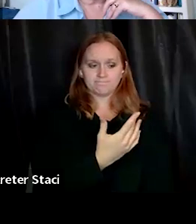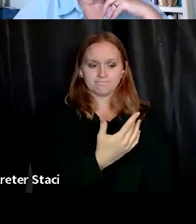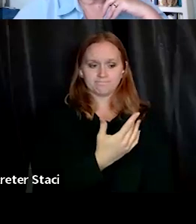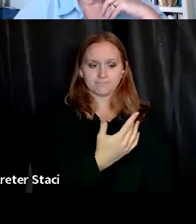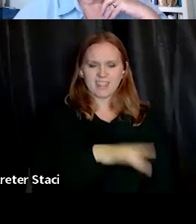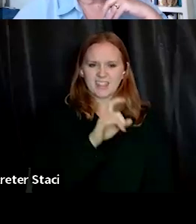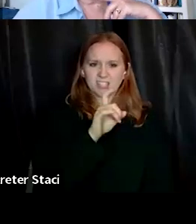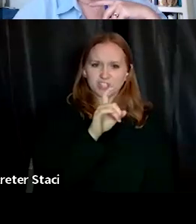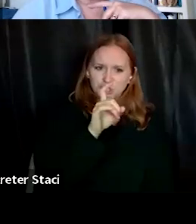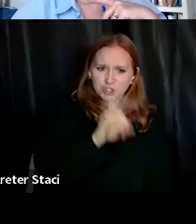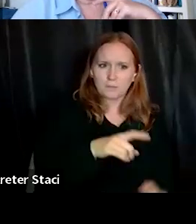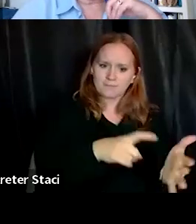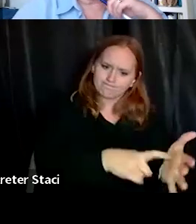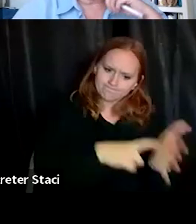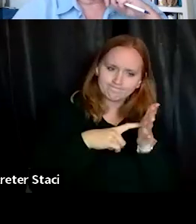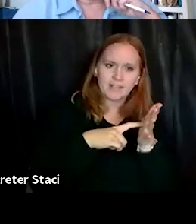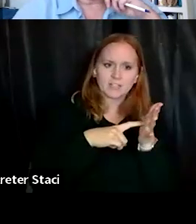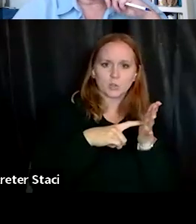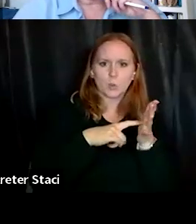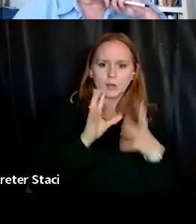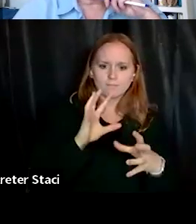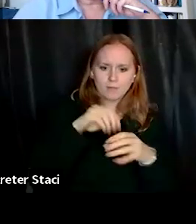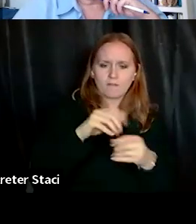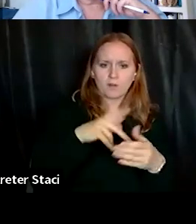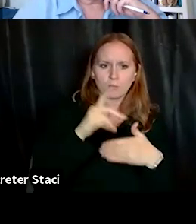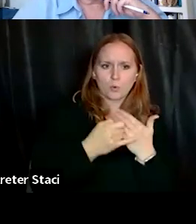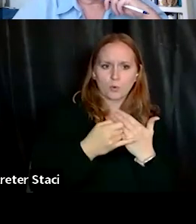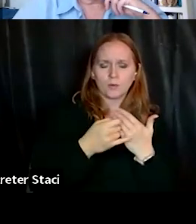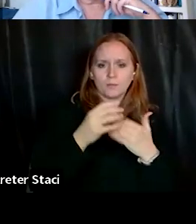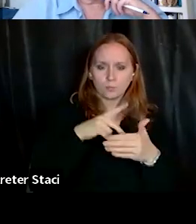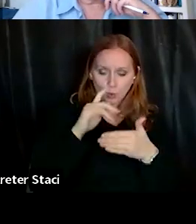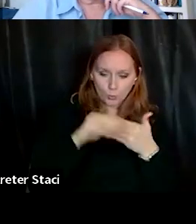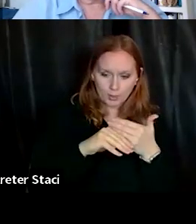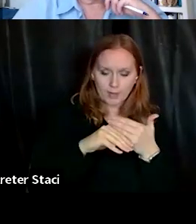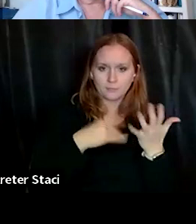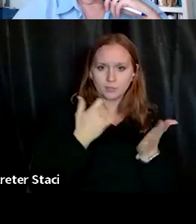of a program to help the clients and the community, especially the population that we deal with.